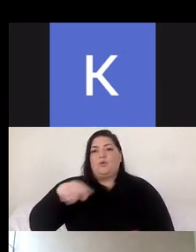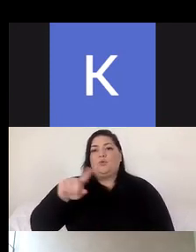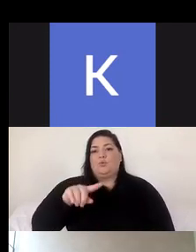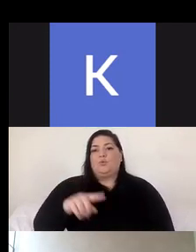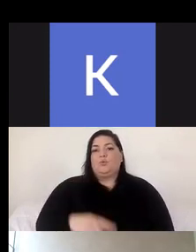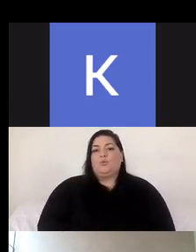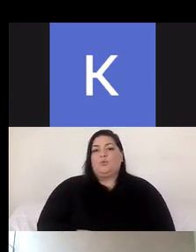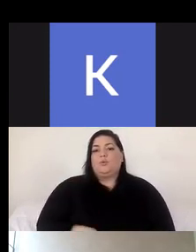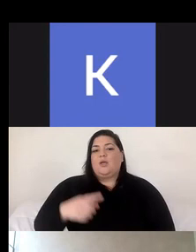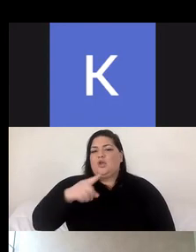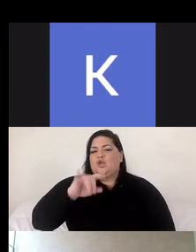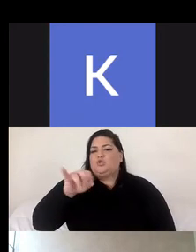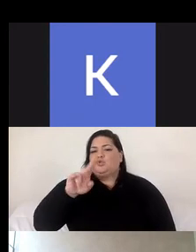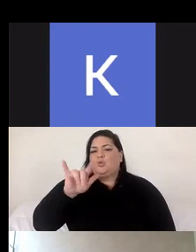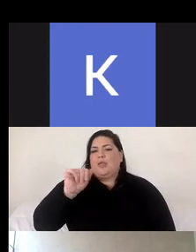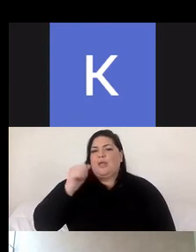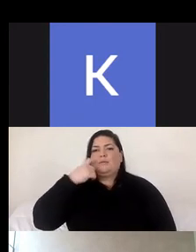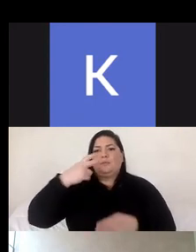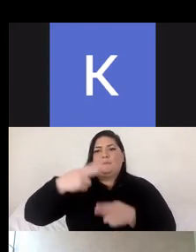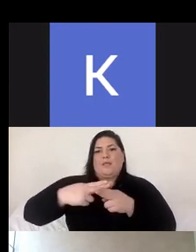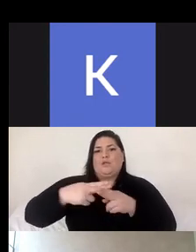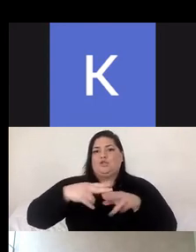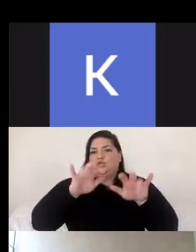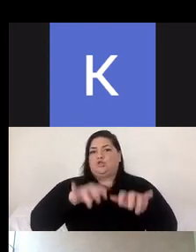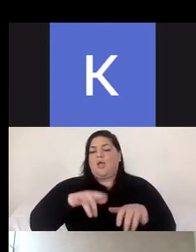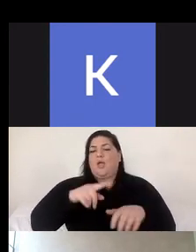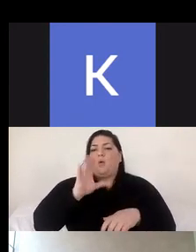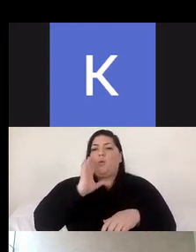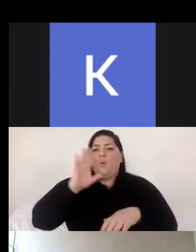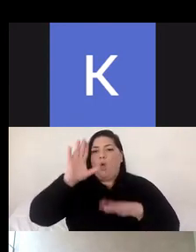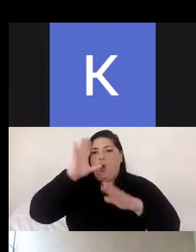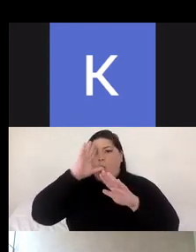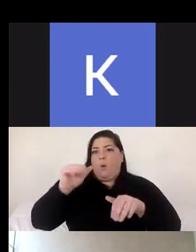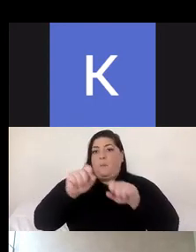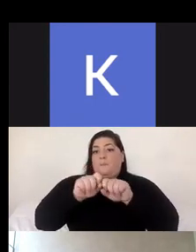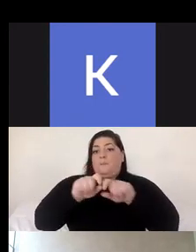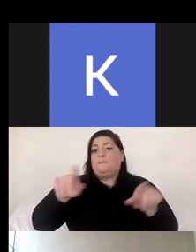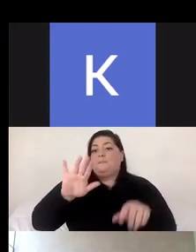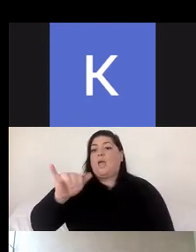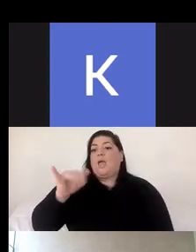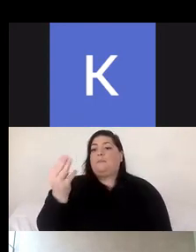I think Julia just said in the chat we're going to hope to get that out by Monday at the latest